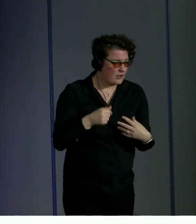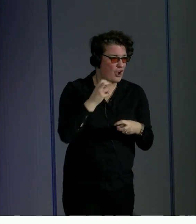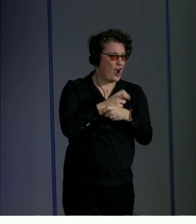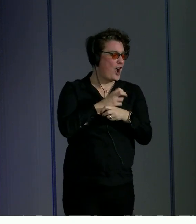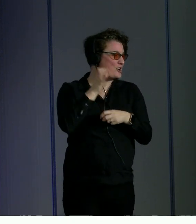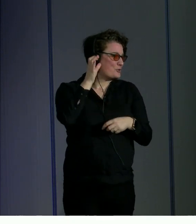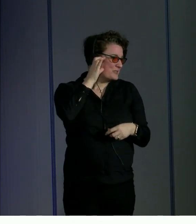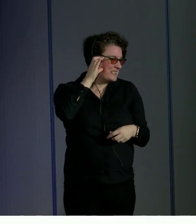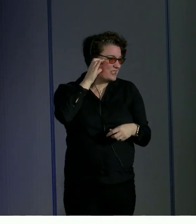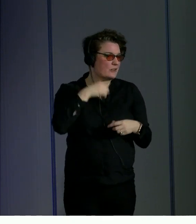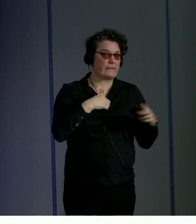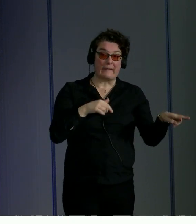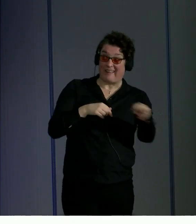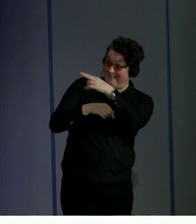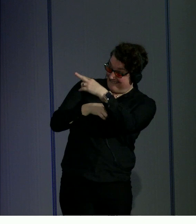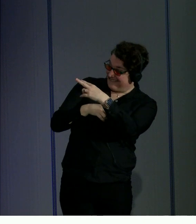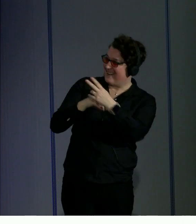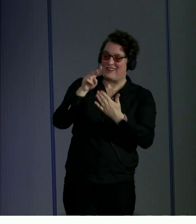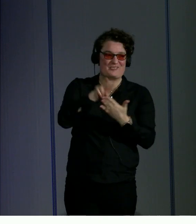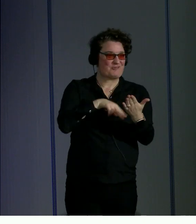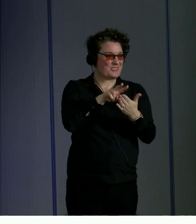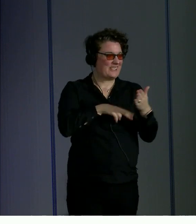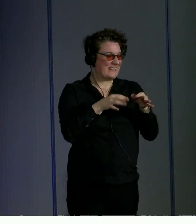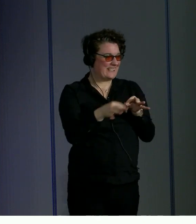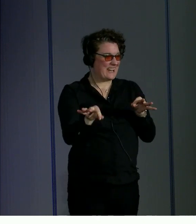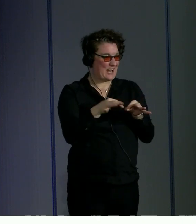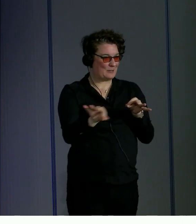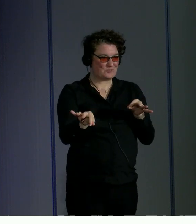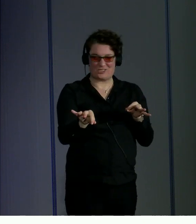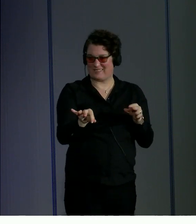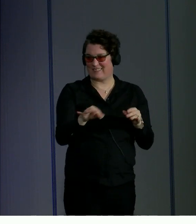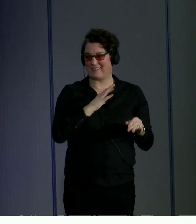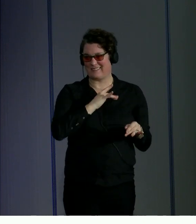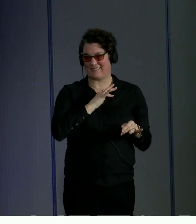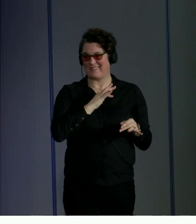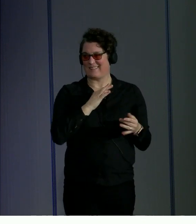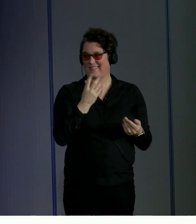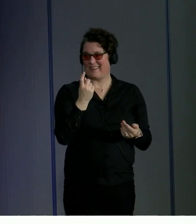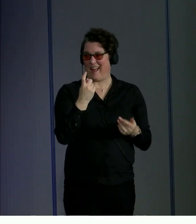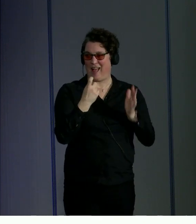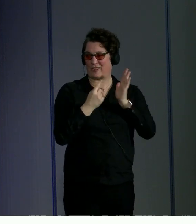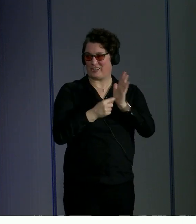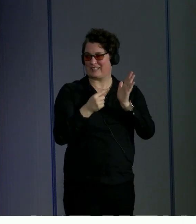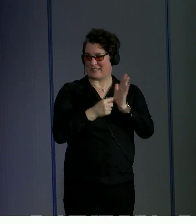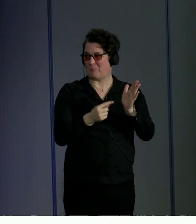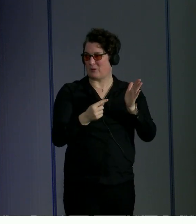I began to read the actual captioning, which is another example of how these things can